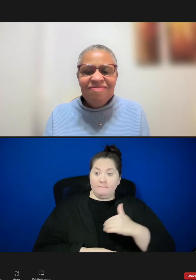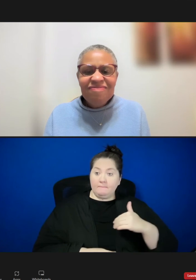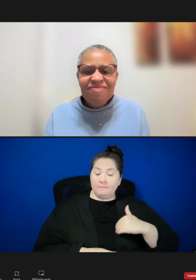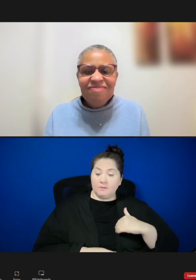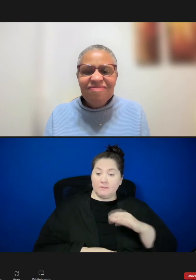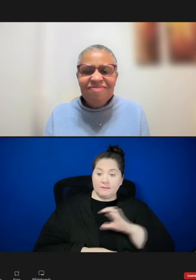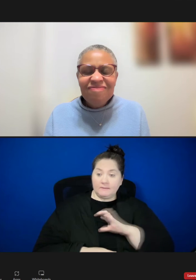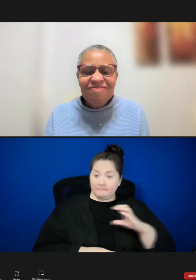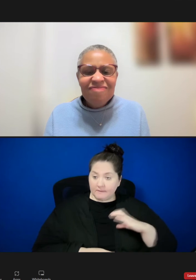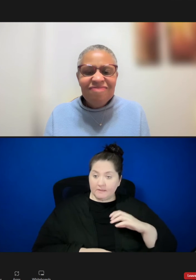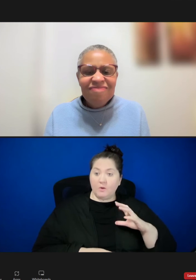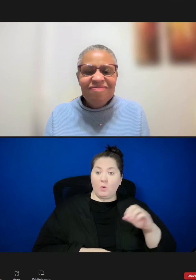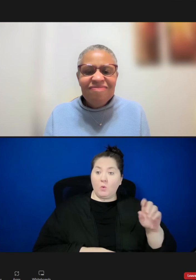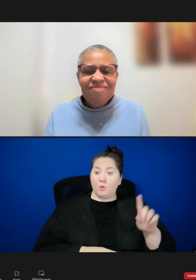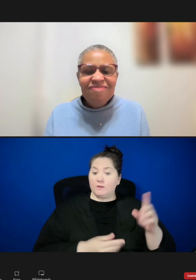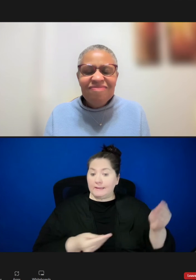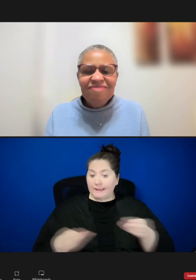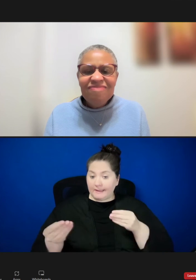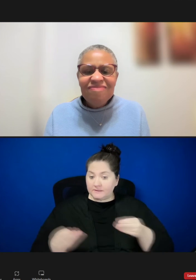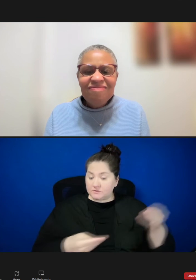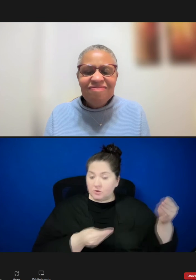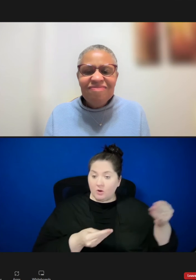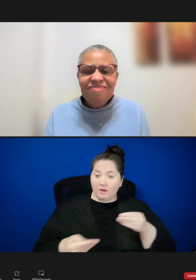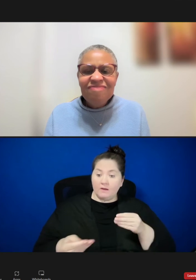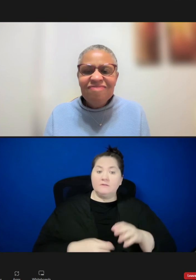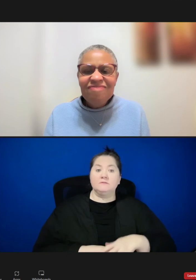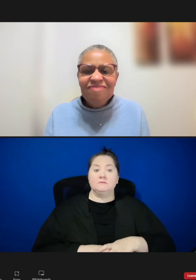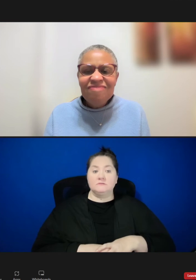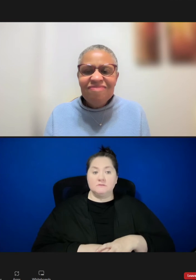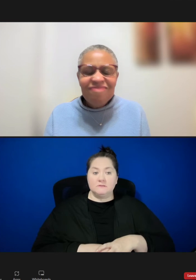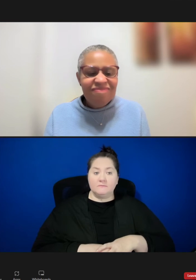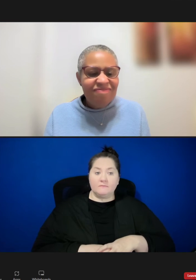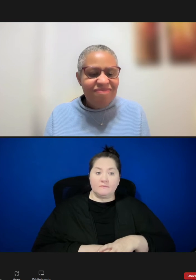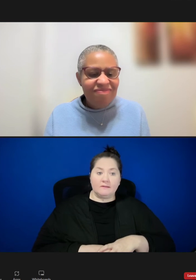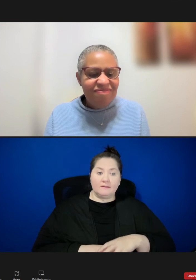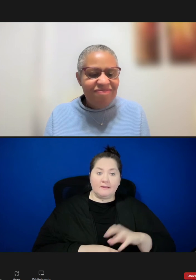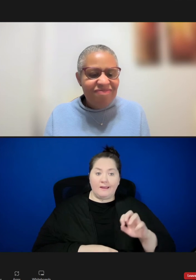as well as our liaisons and ex officios. If you have feedback, if you have comments,